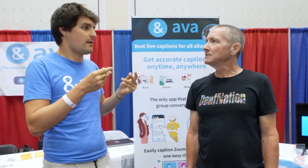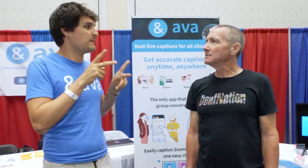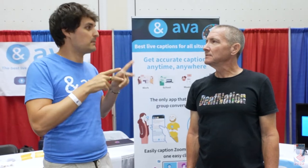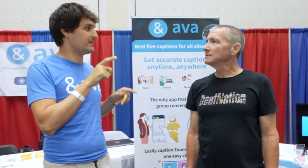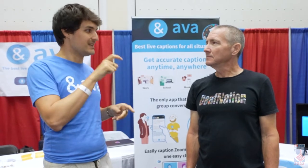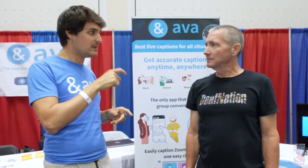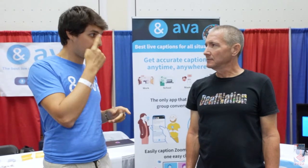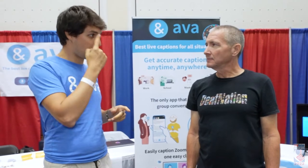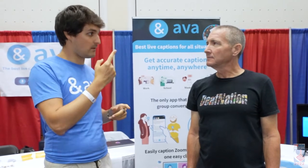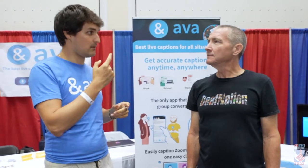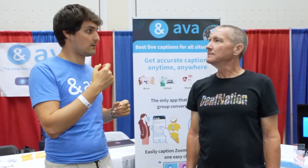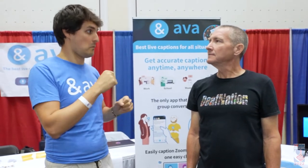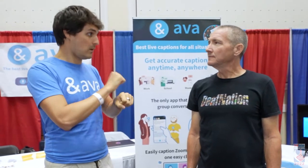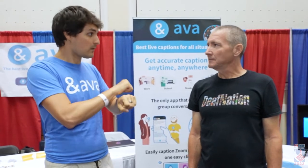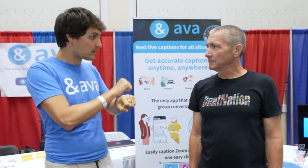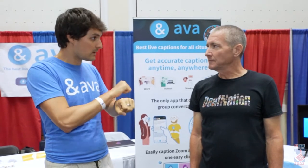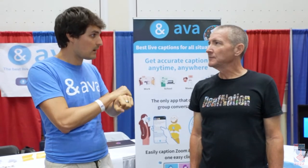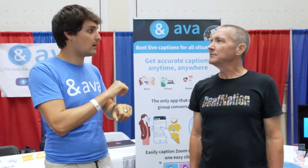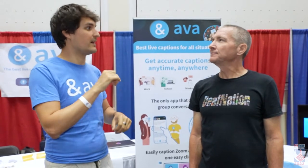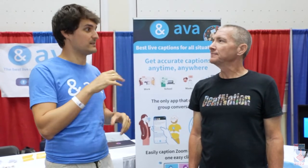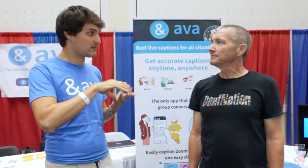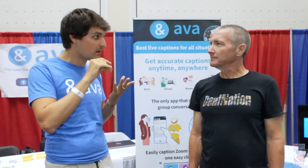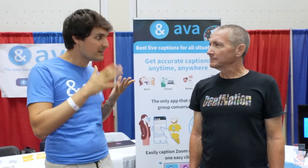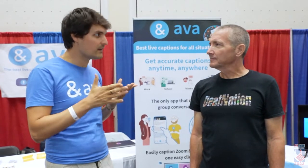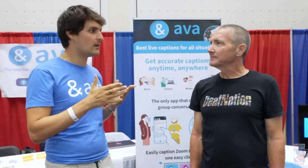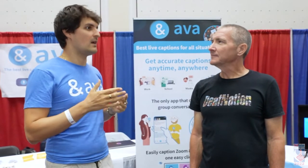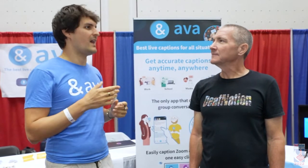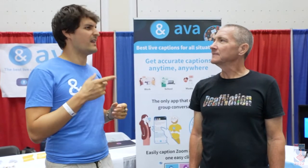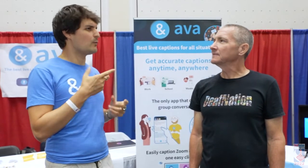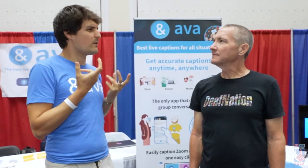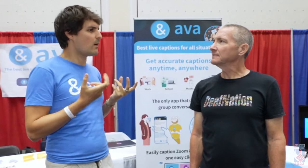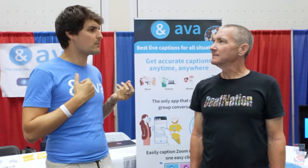we saw that a lot of people needed it for work purposes. Students as well.